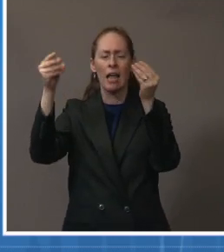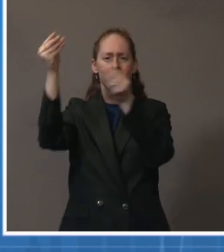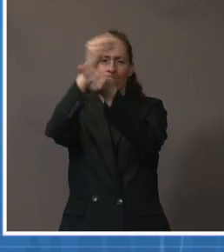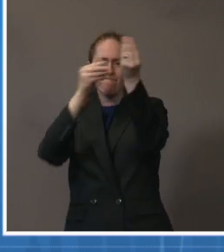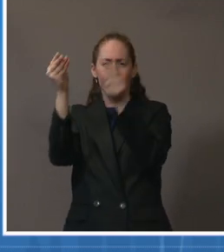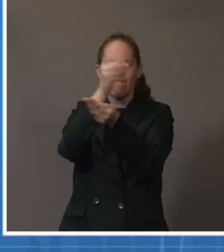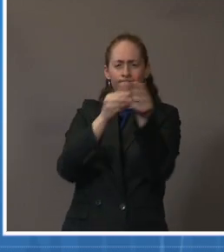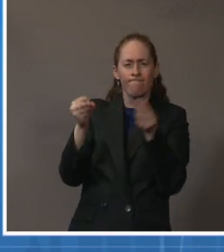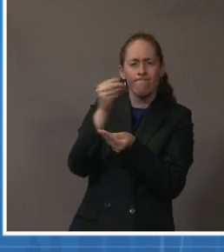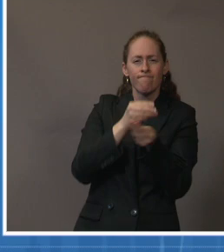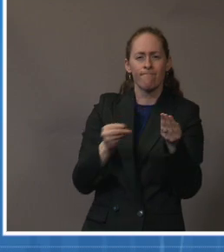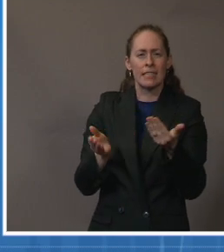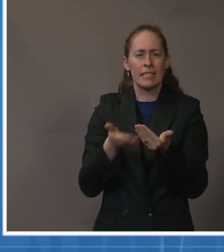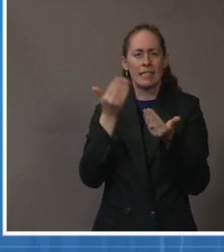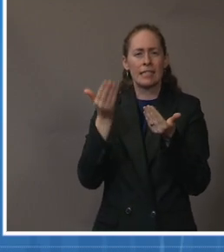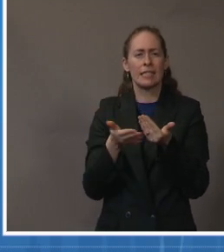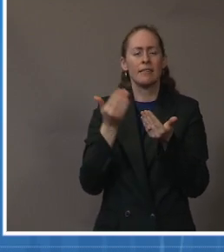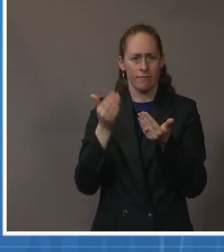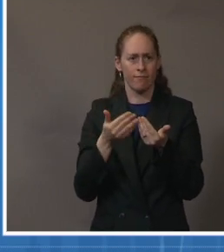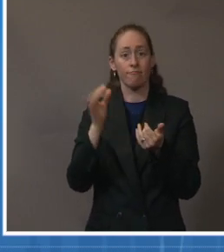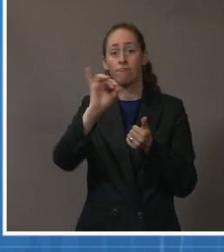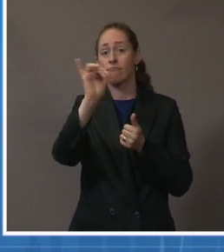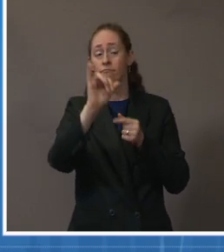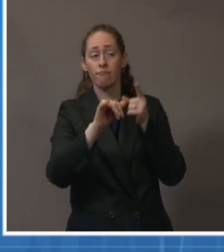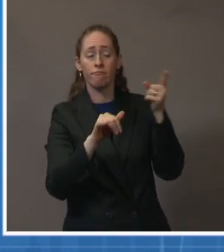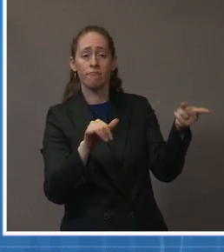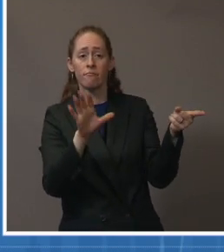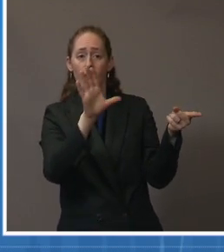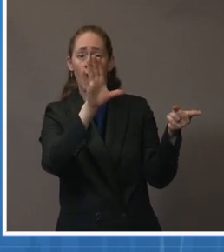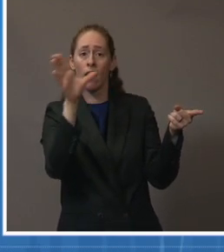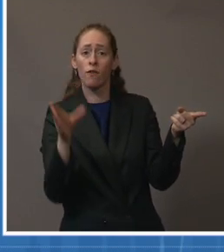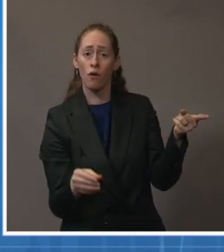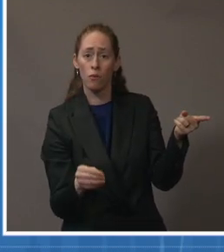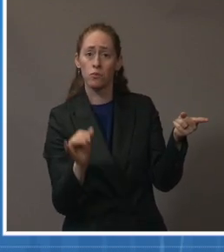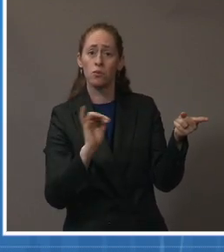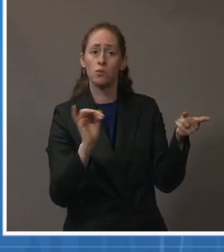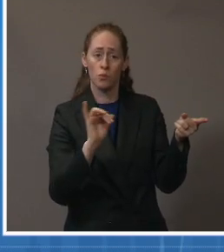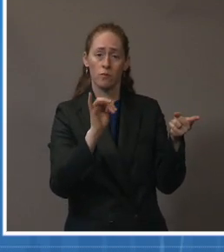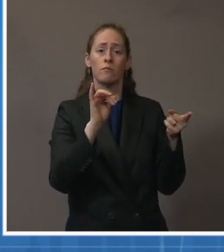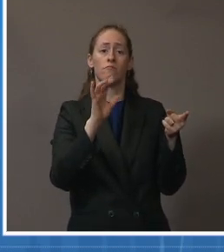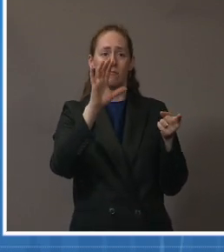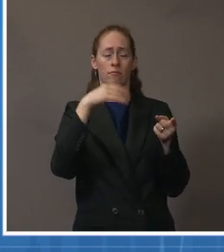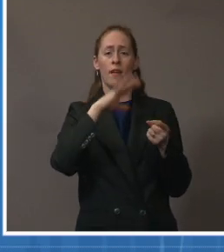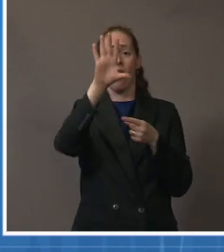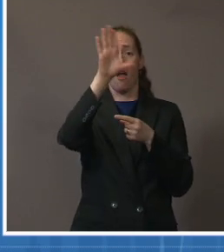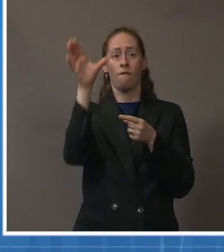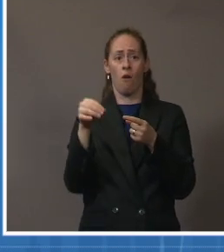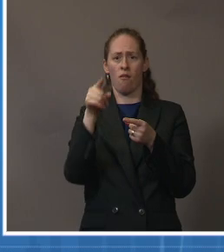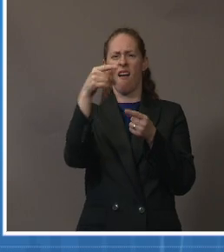and African Centres for Disease Control and Prevention, and the regional public health agency in the Caribbean --